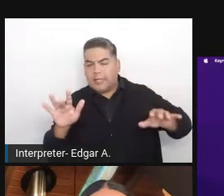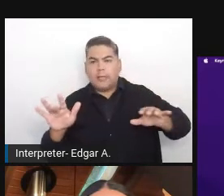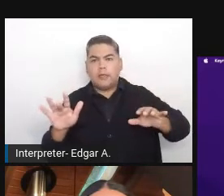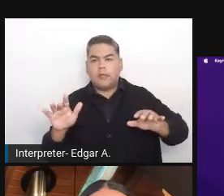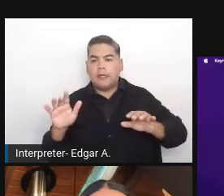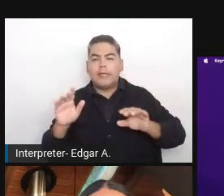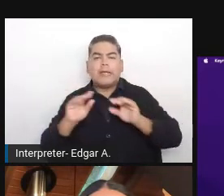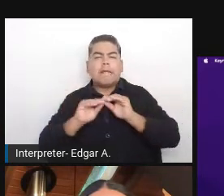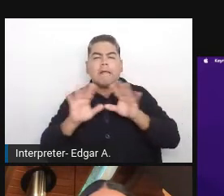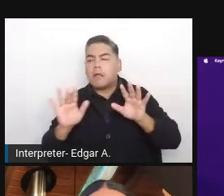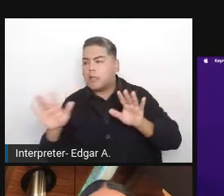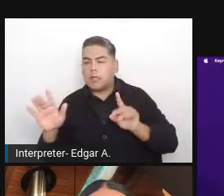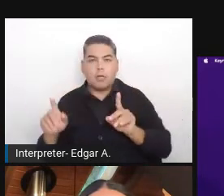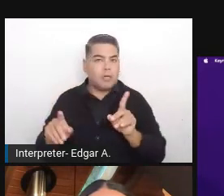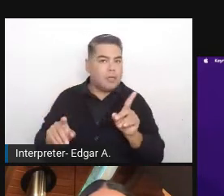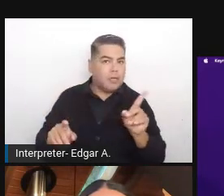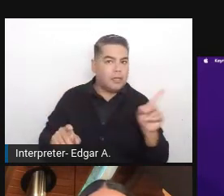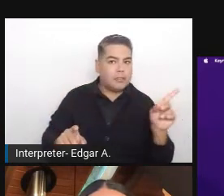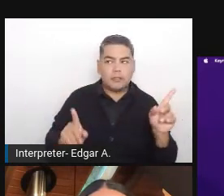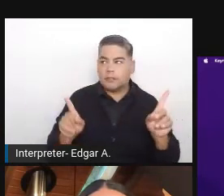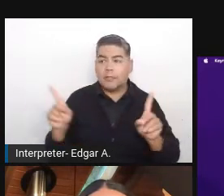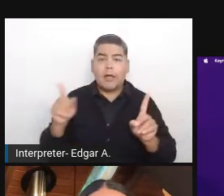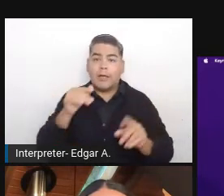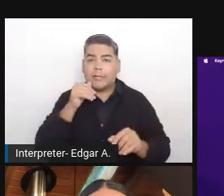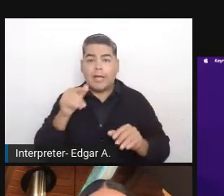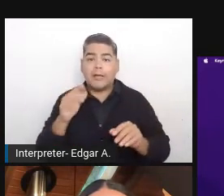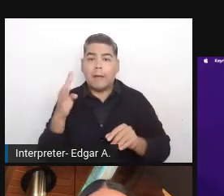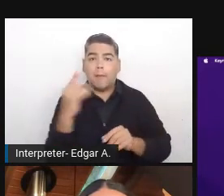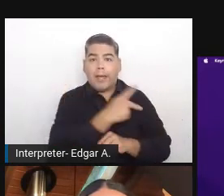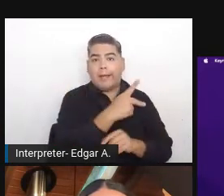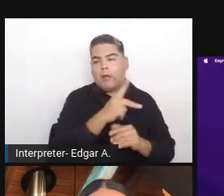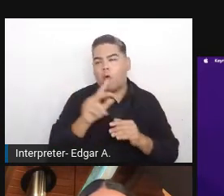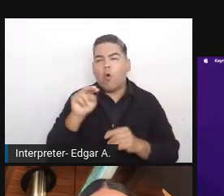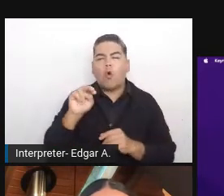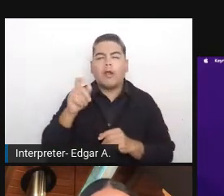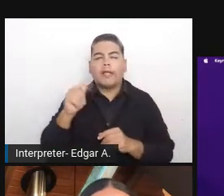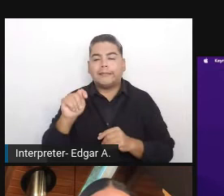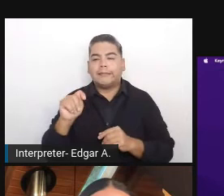not just back and next but back to step two.